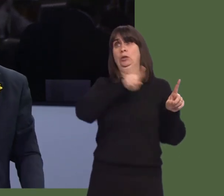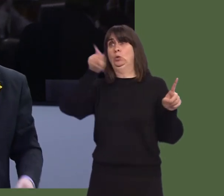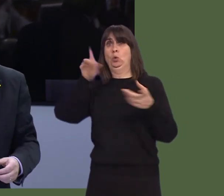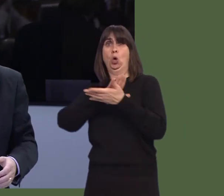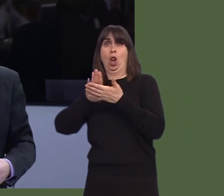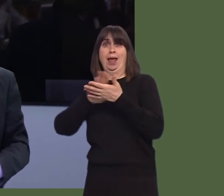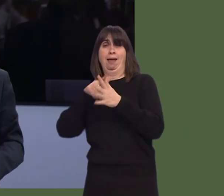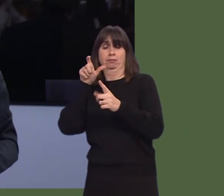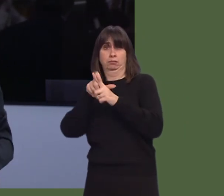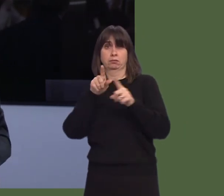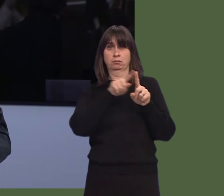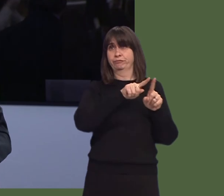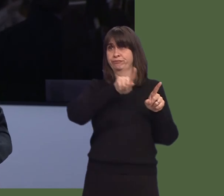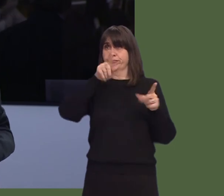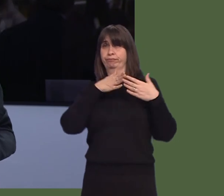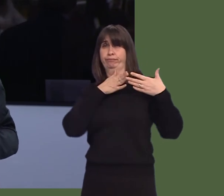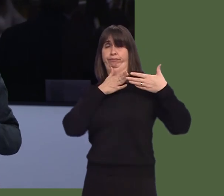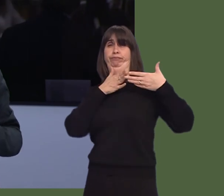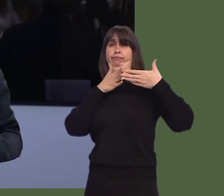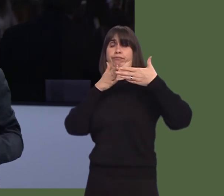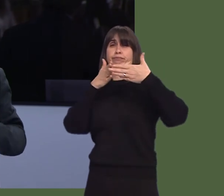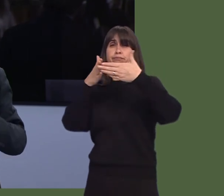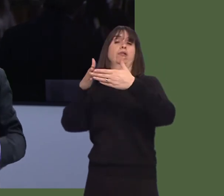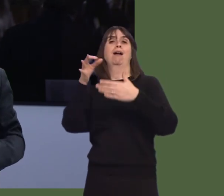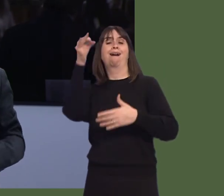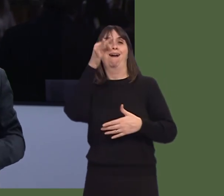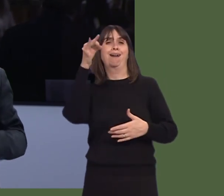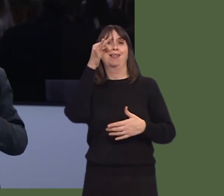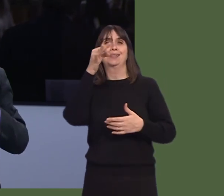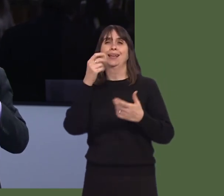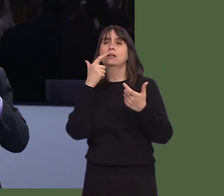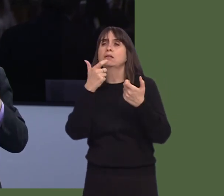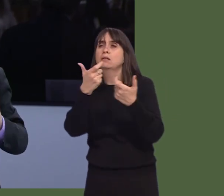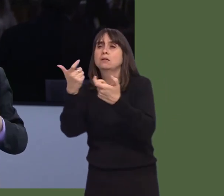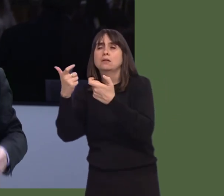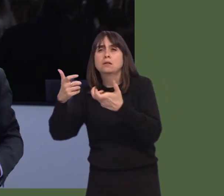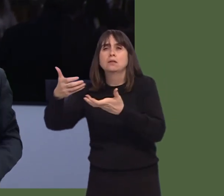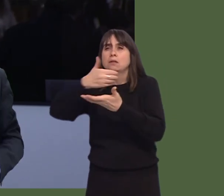network of embassies and their access to intelligence, that we take advice from them, but nobody,